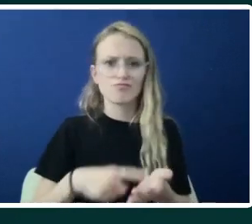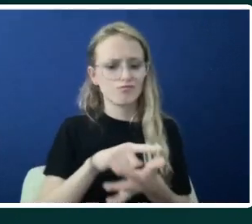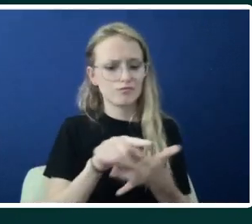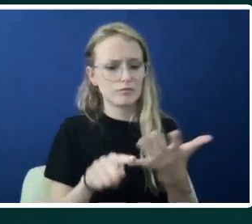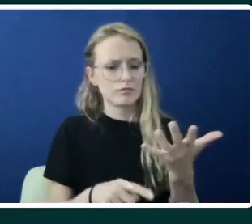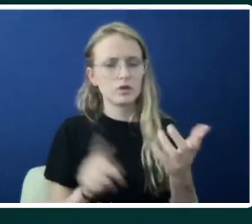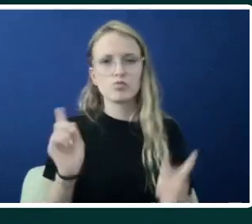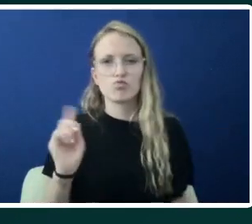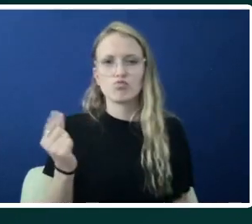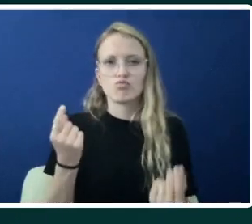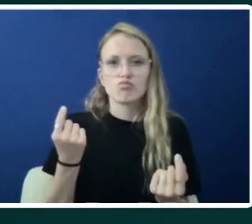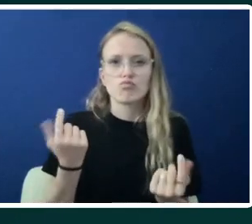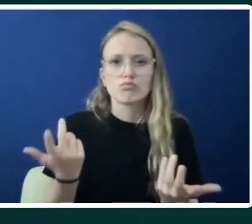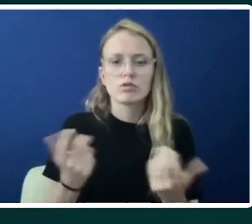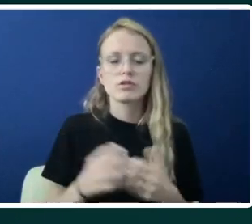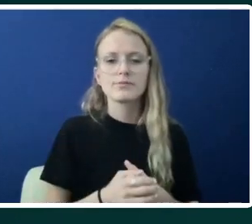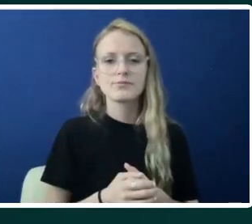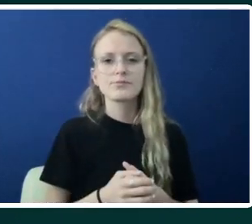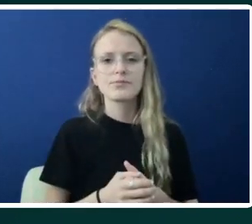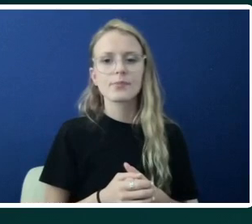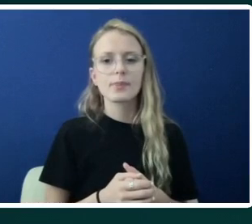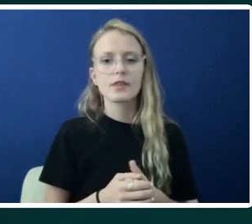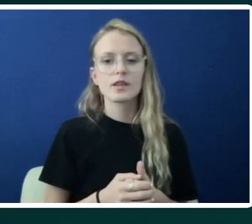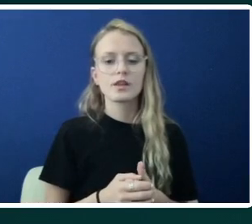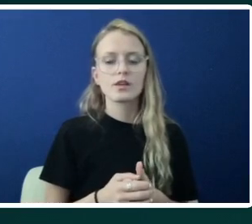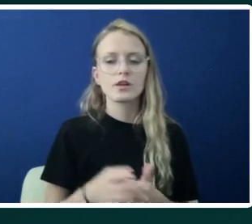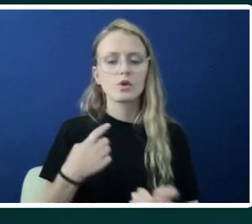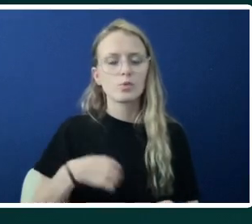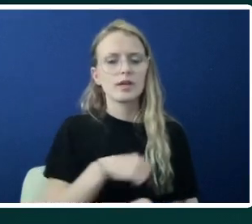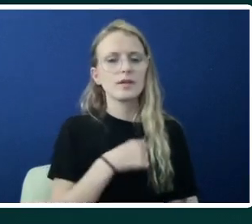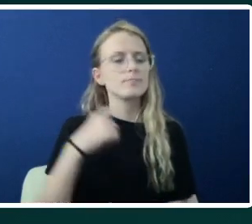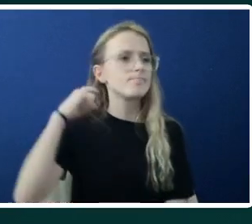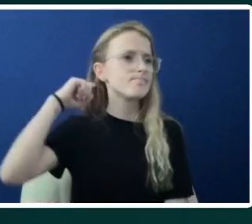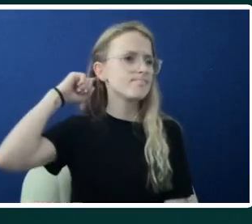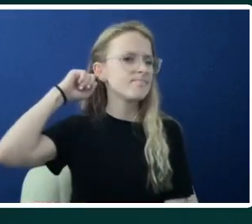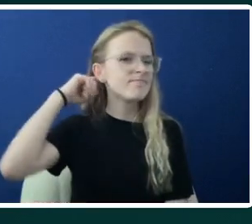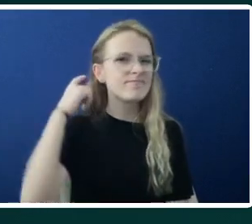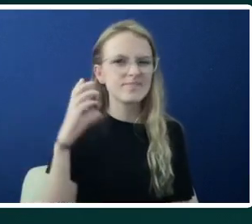And this idea that, again, that civic learning is not about simply talking about -- immediately